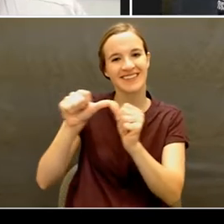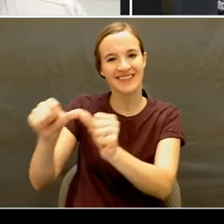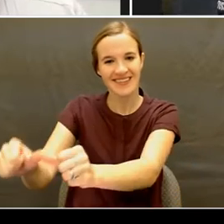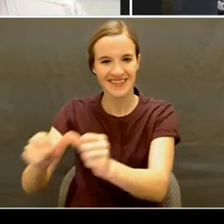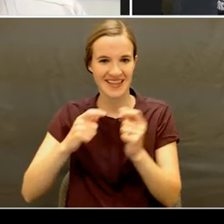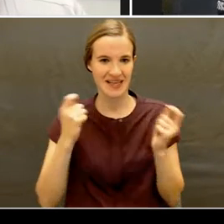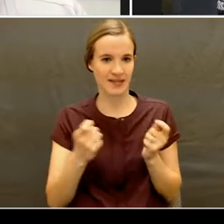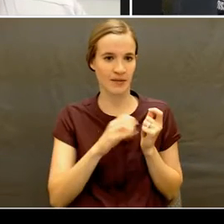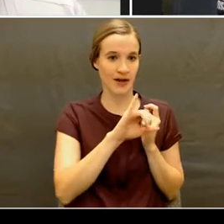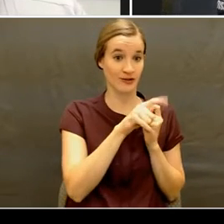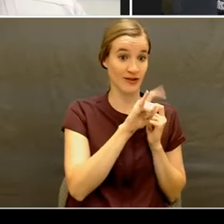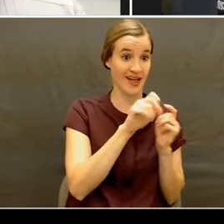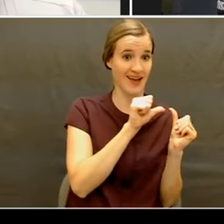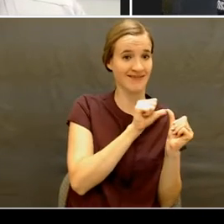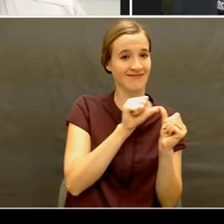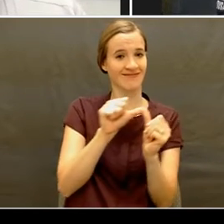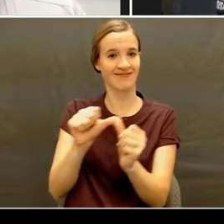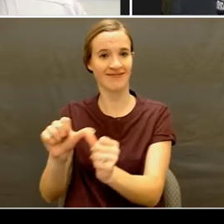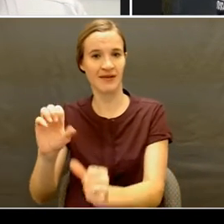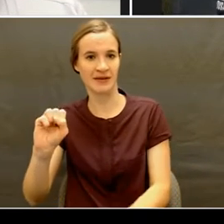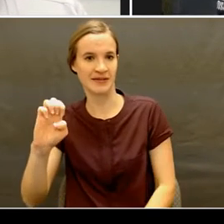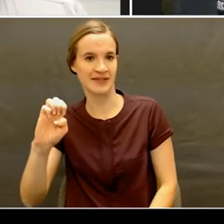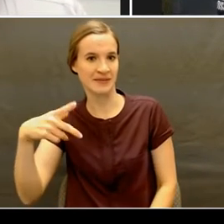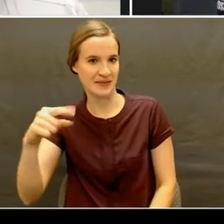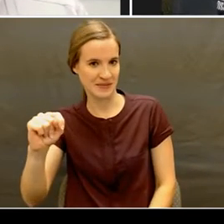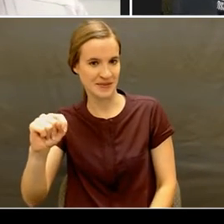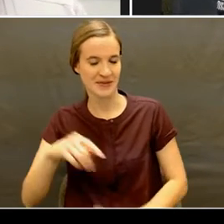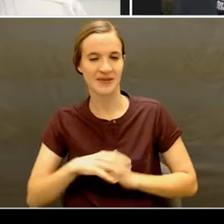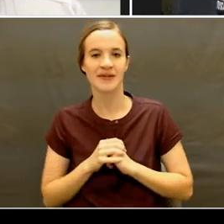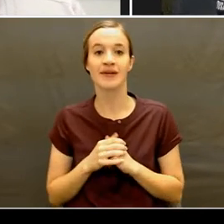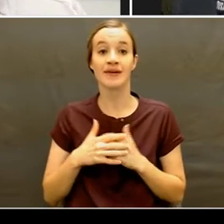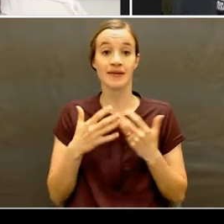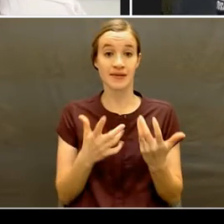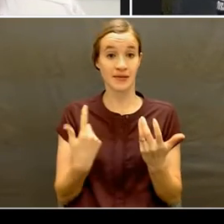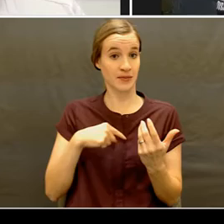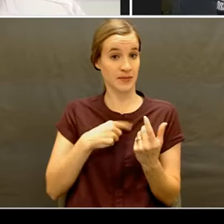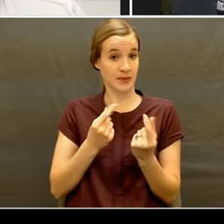starting in July and we'll be going on through into September, but one of the things we wanted to